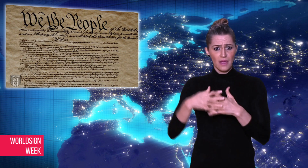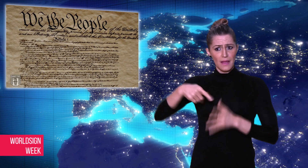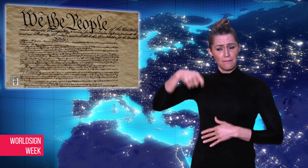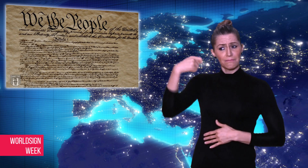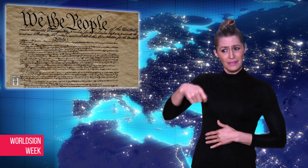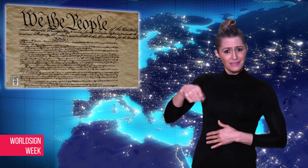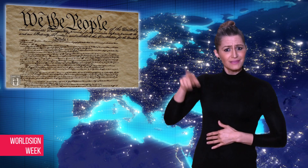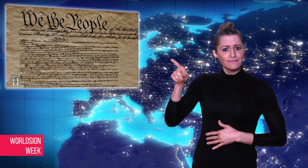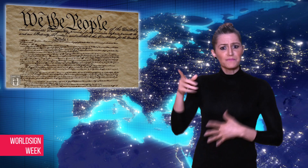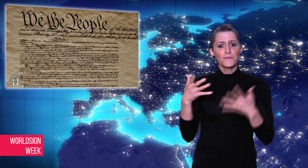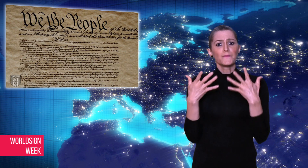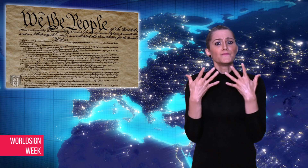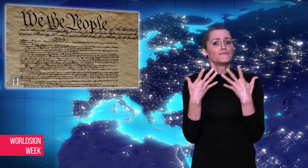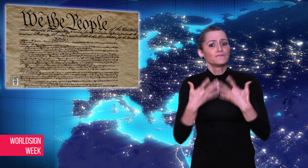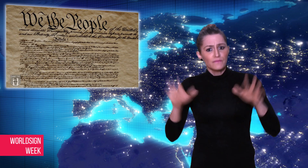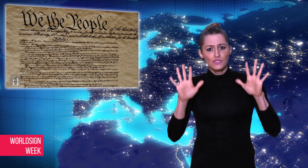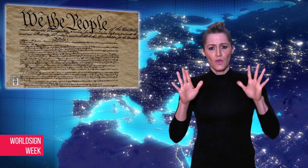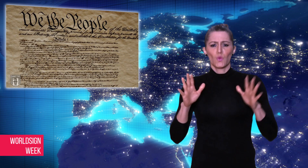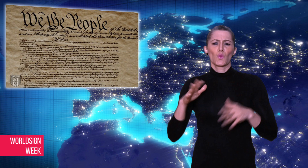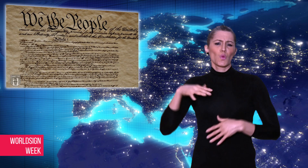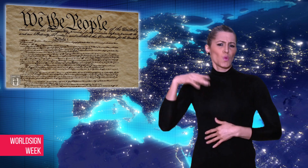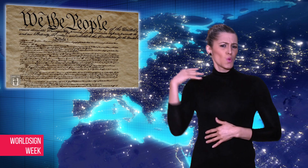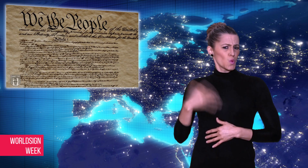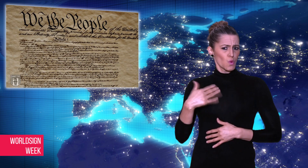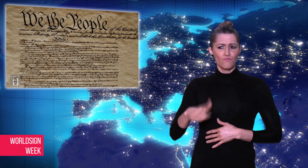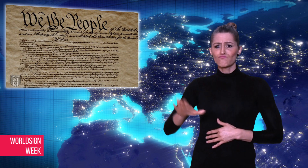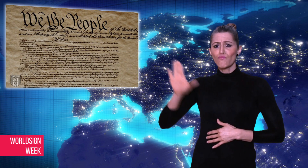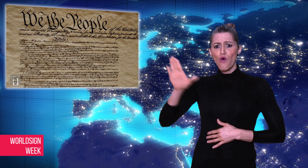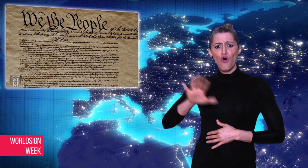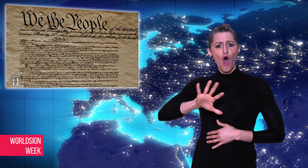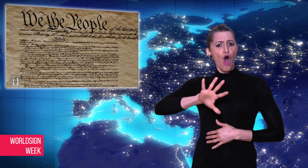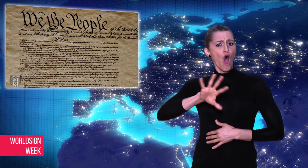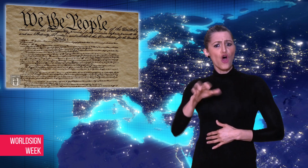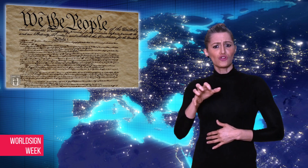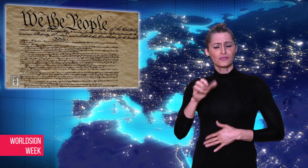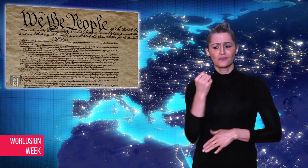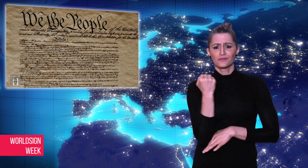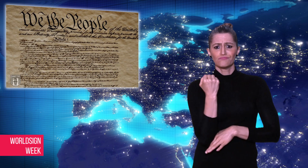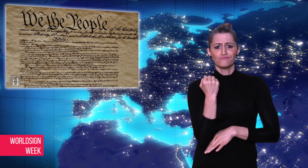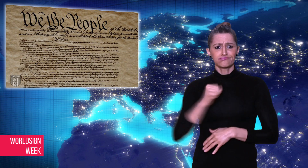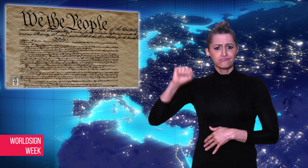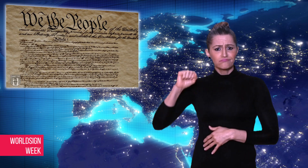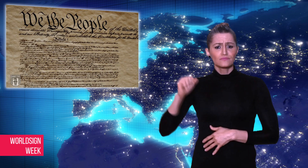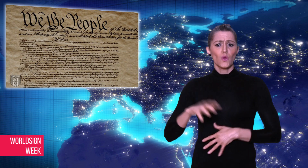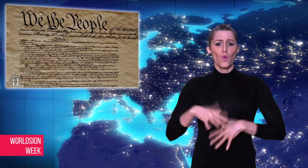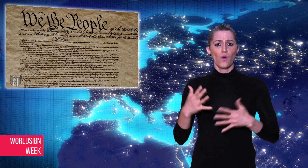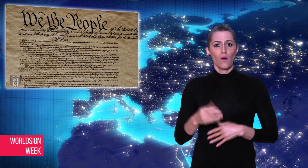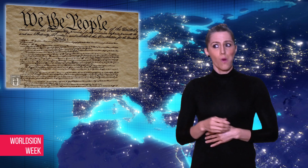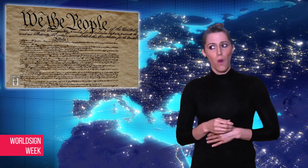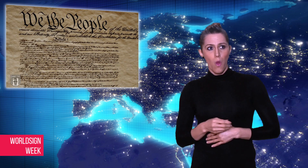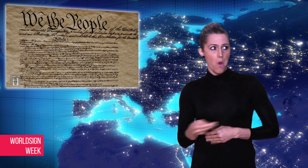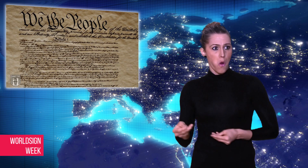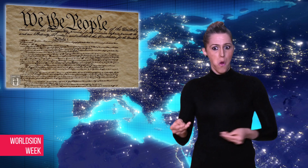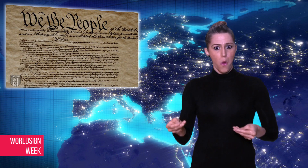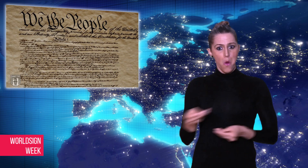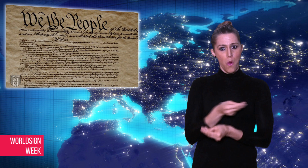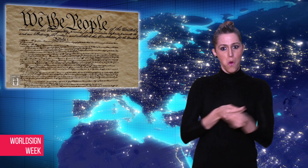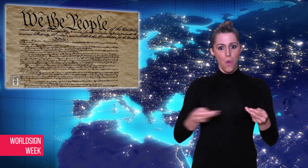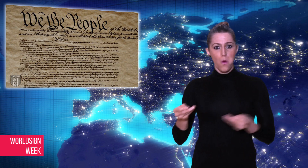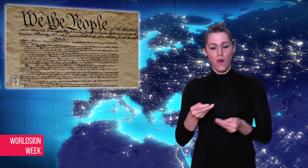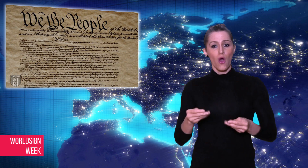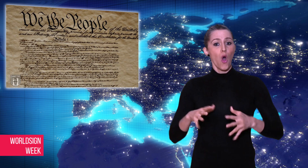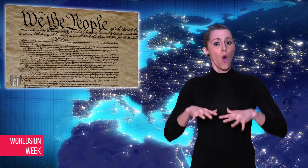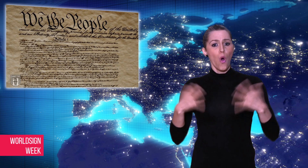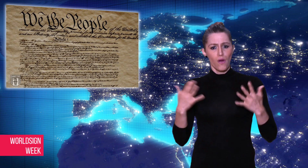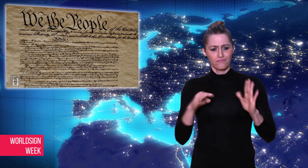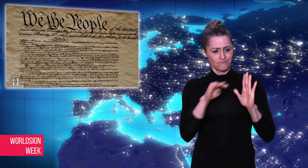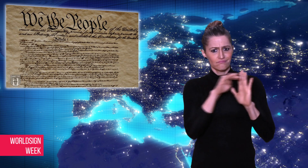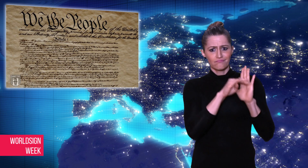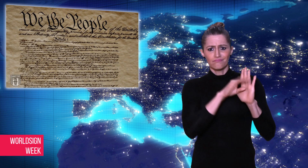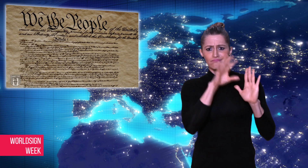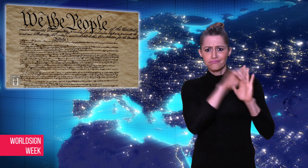committed an act of treason, bribery, or other